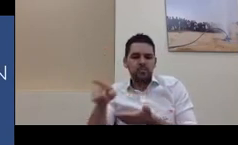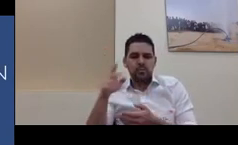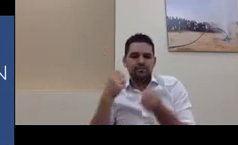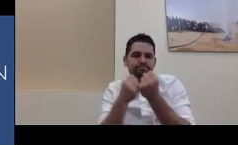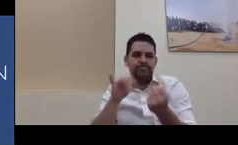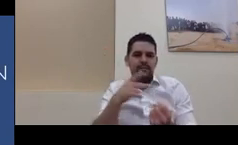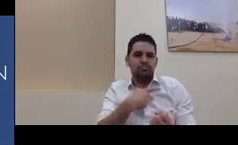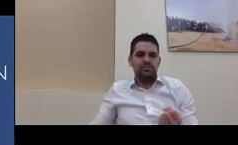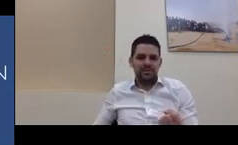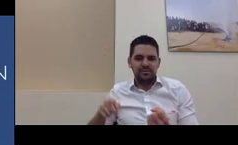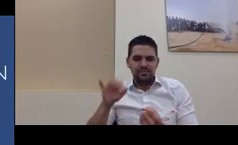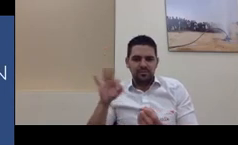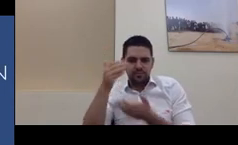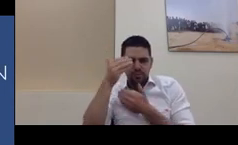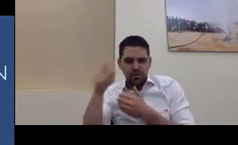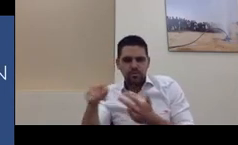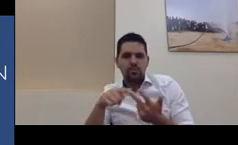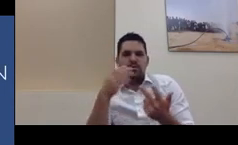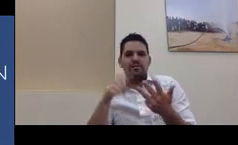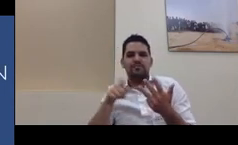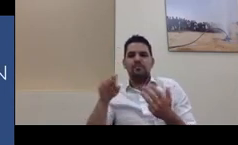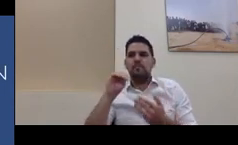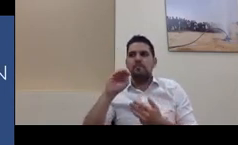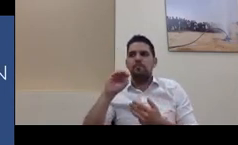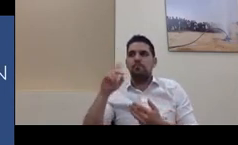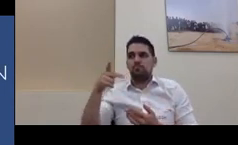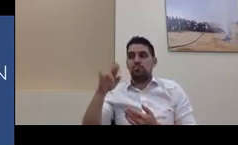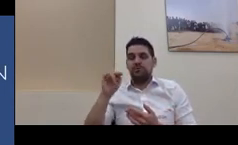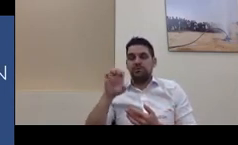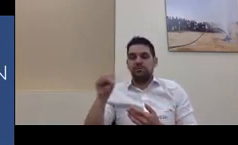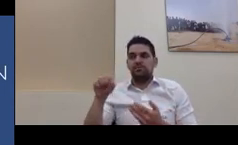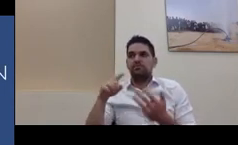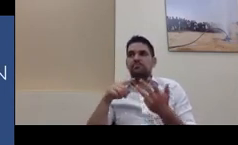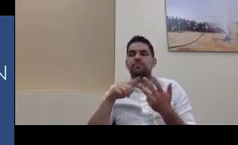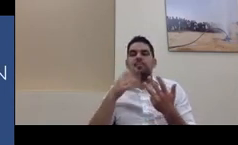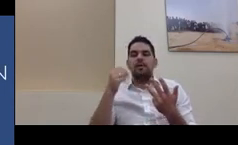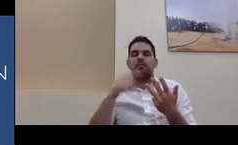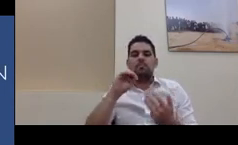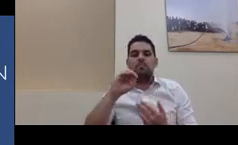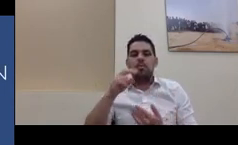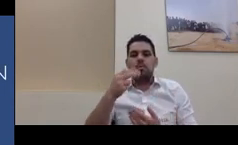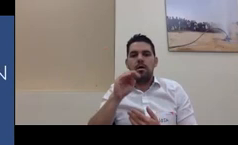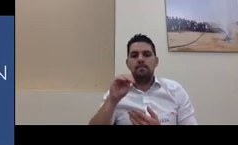and one deaf schools funded by the Princess of Morocco